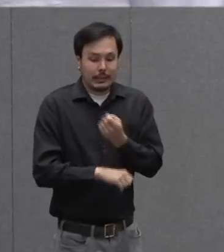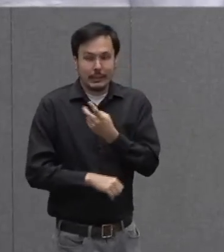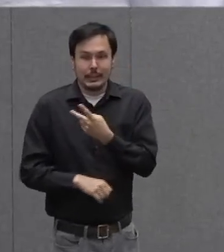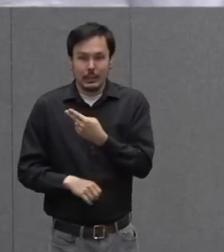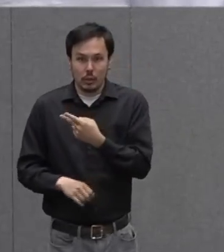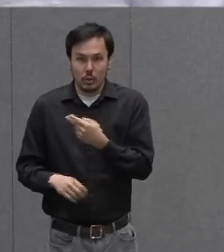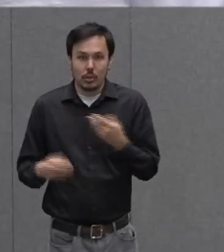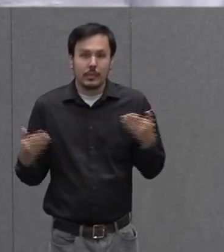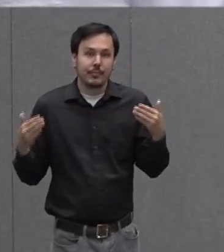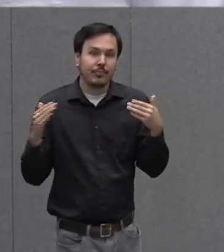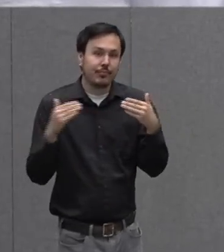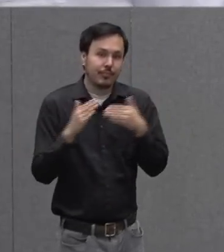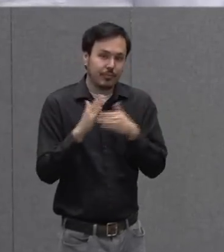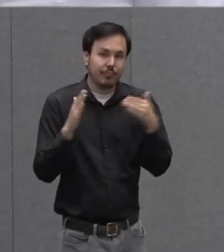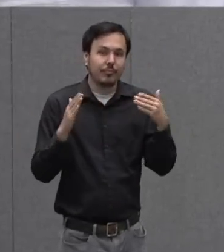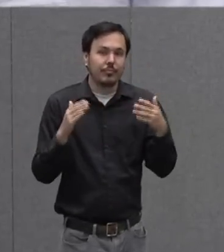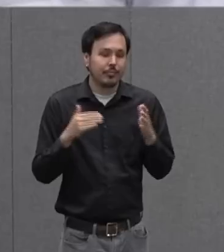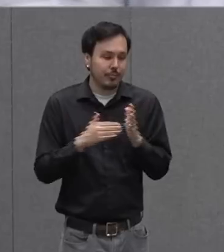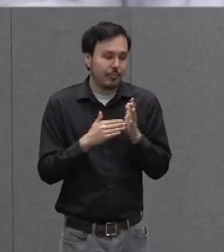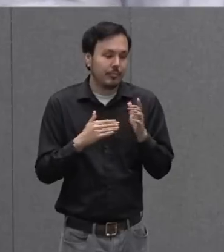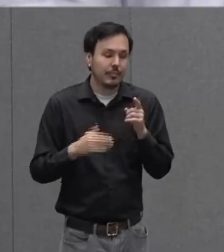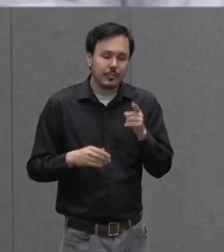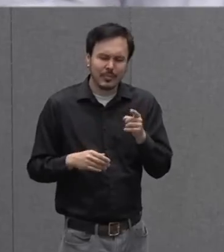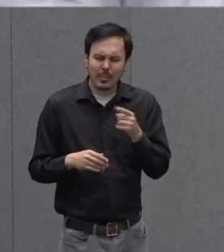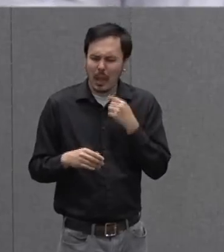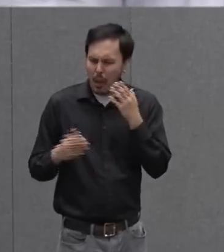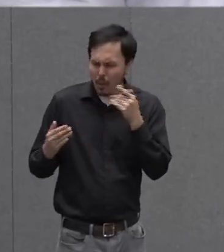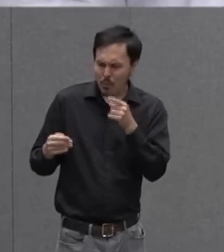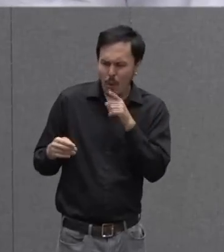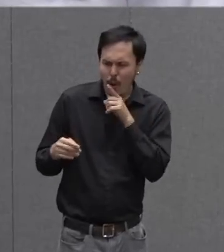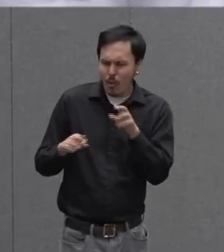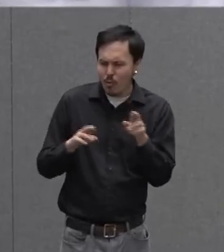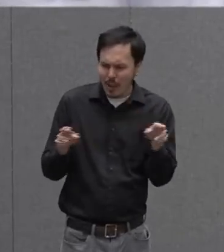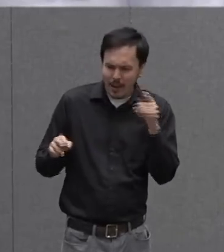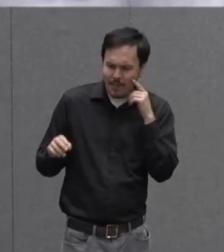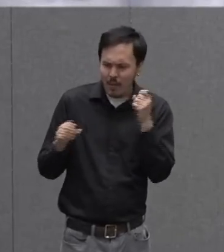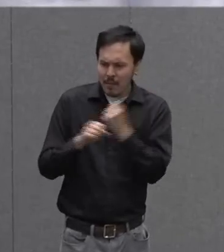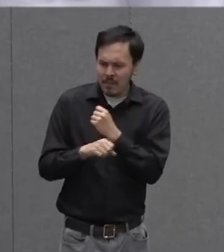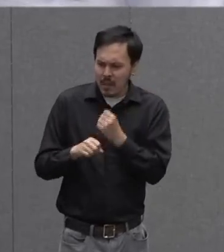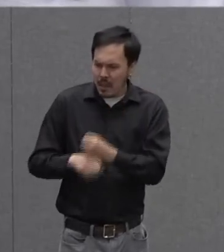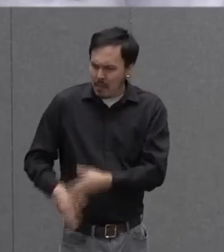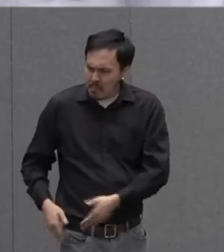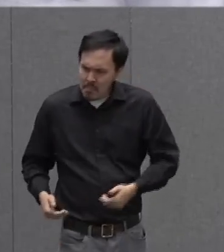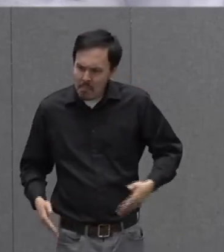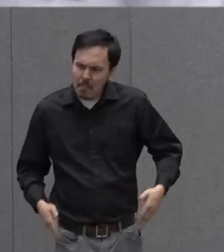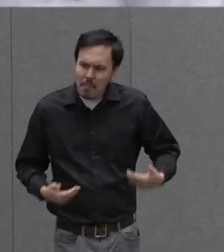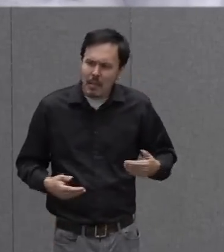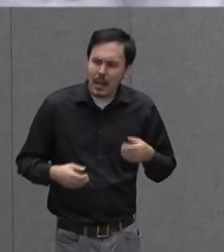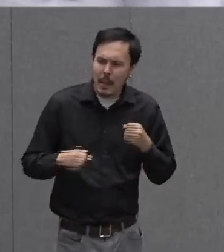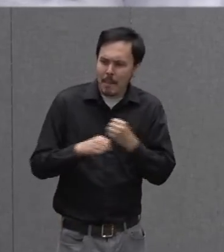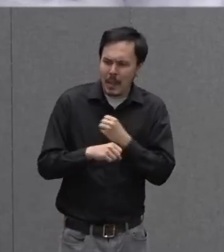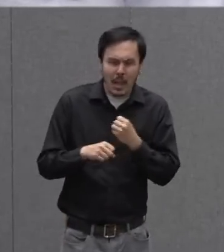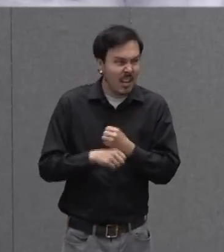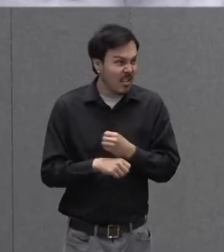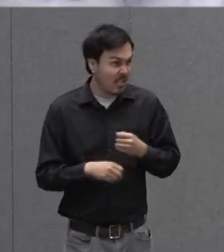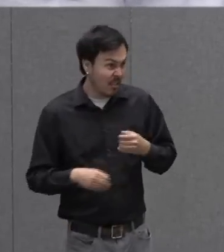I hope you're wearing your battle pants, Rock Warrior. If by battle pants you mean no pants,